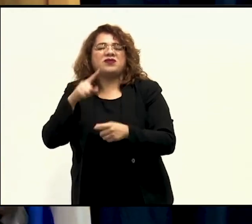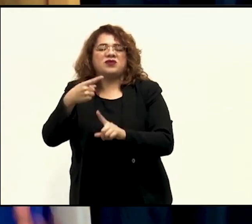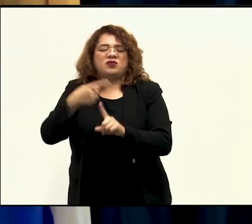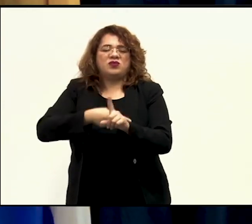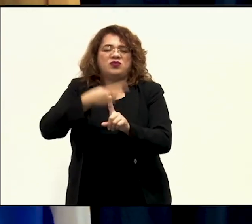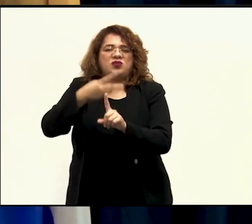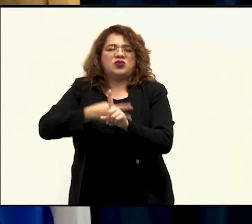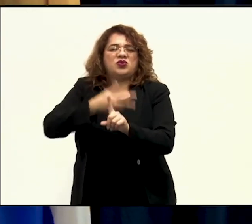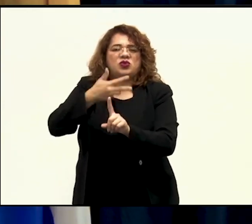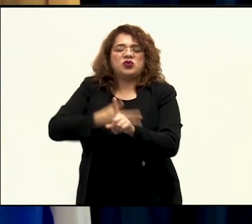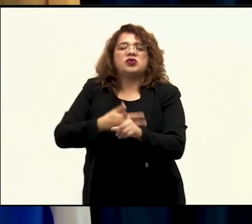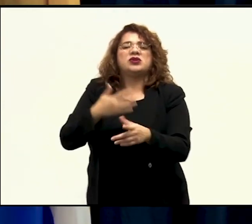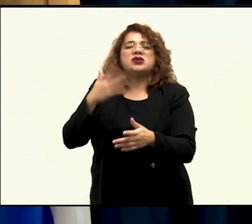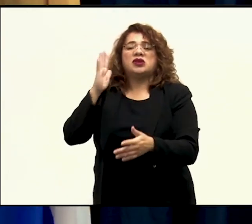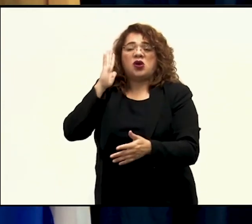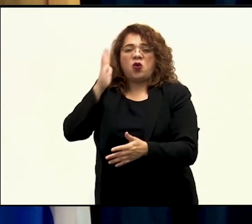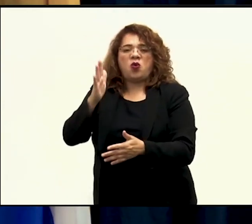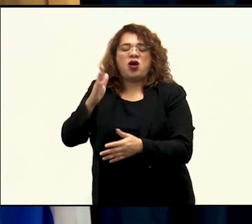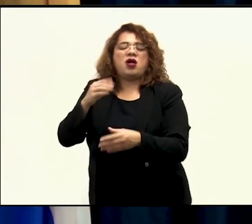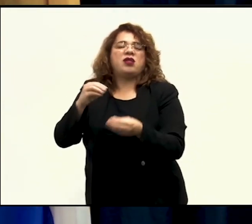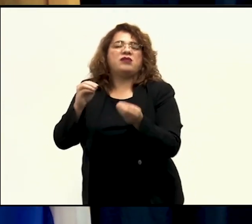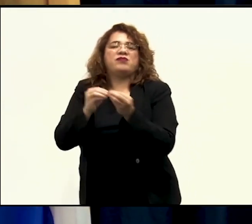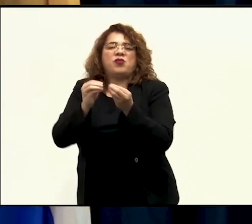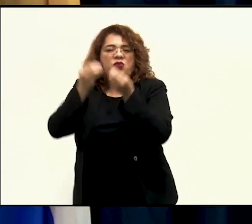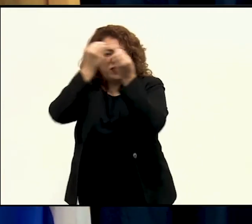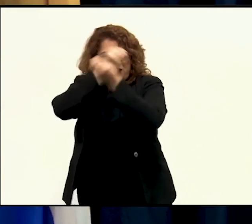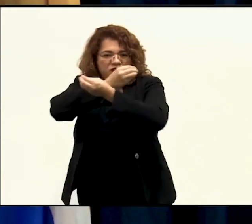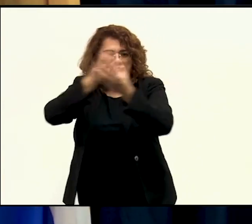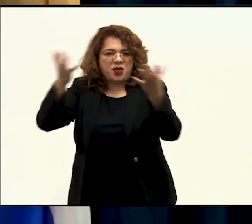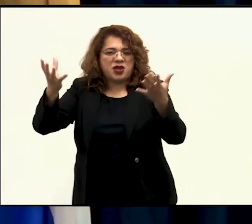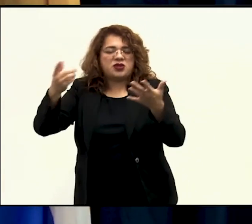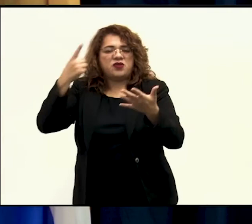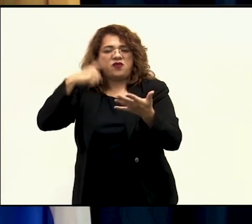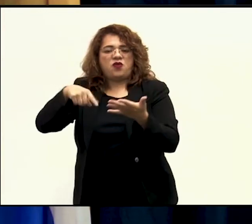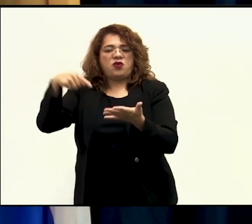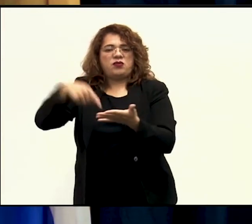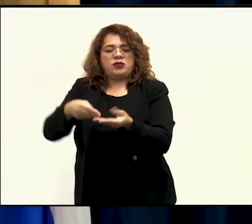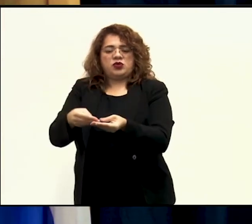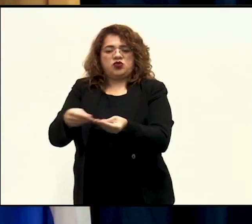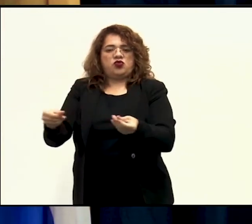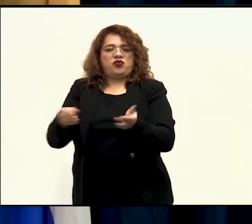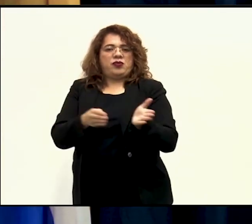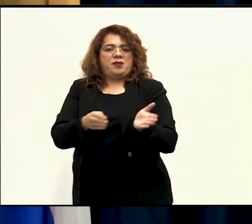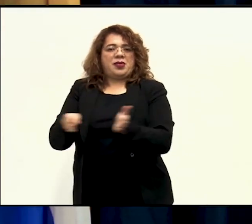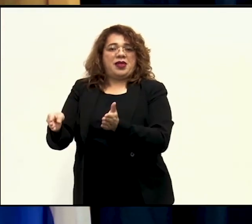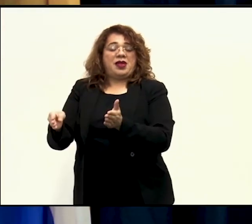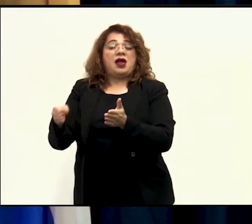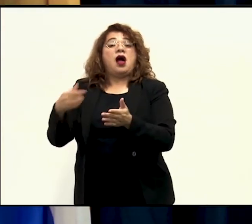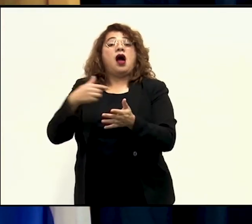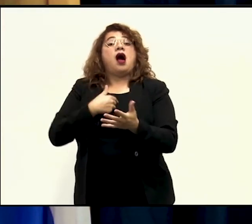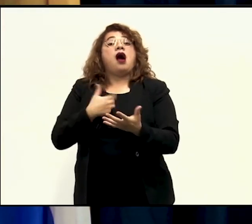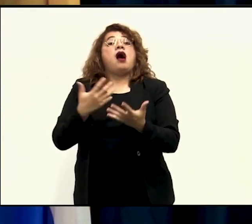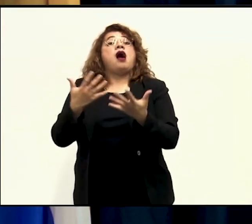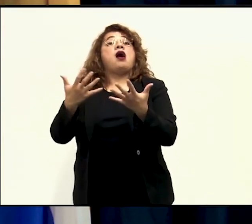resolution to what's next. Regardless of what that resolution is, my hope is that the end of that there is a focus